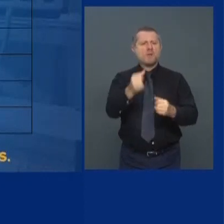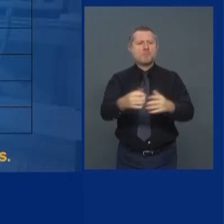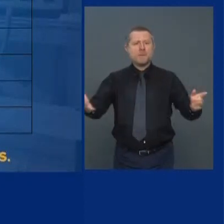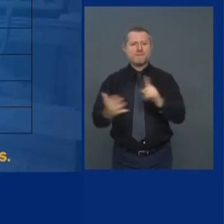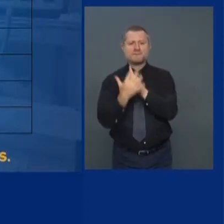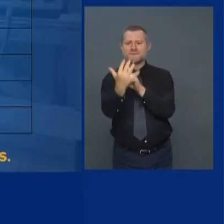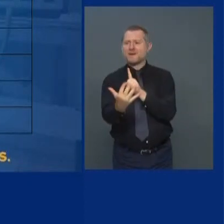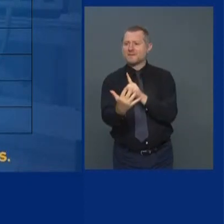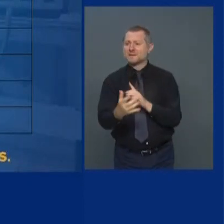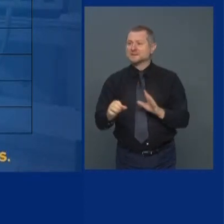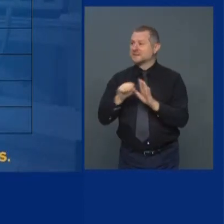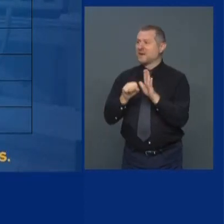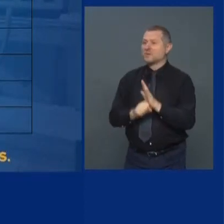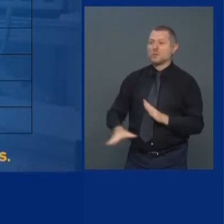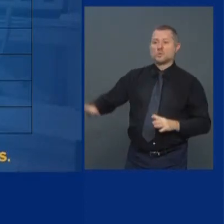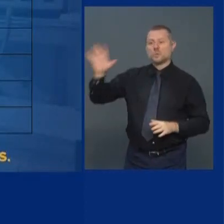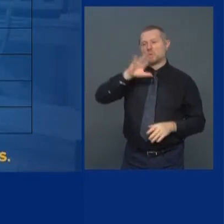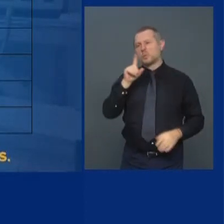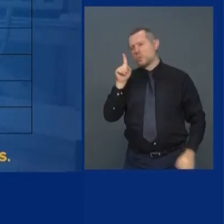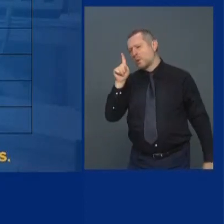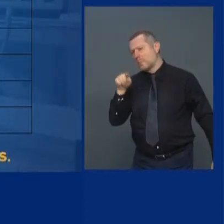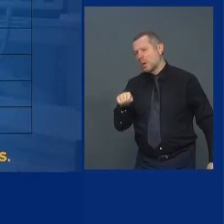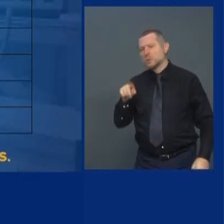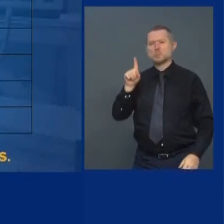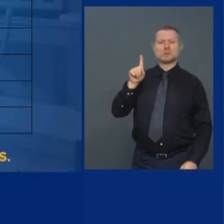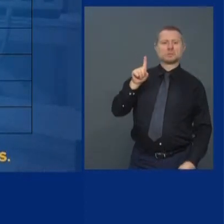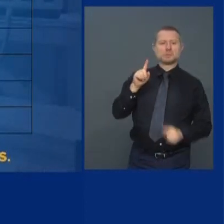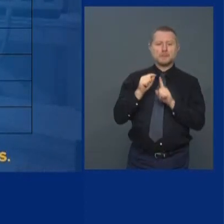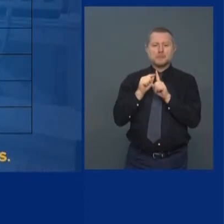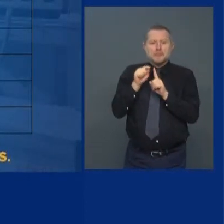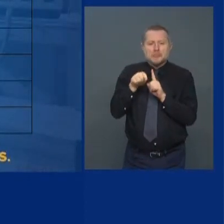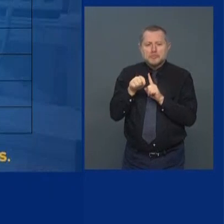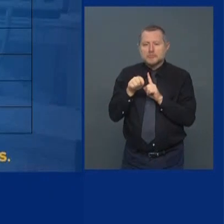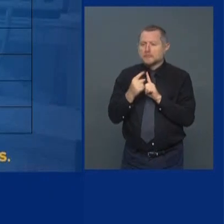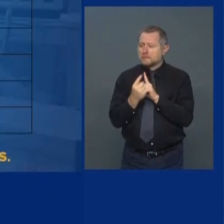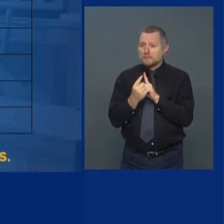THAT'S WHY THEY ARE HOT SPOT CLUSTERS.